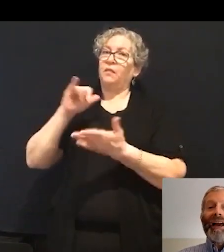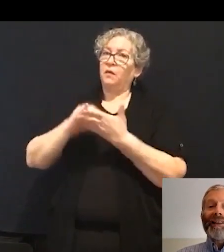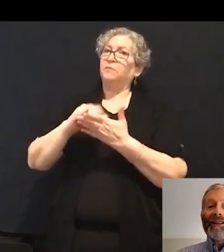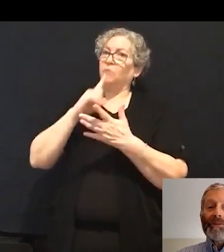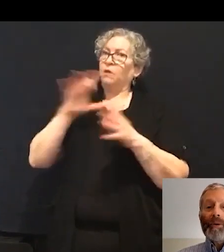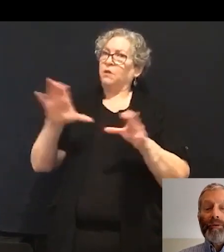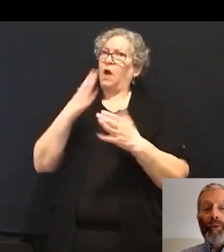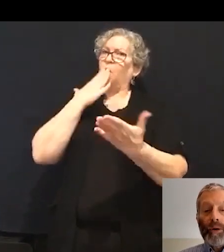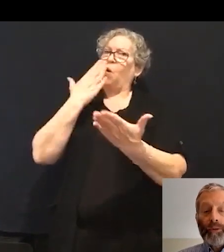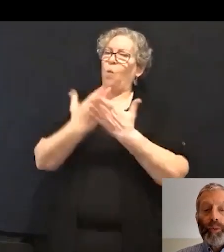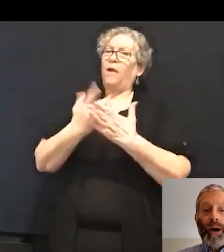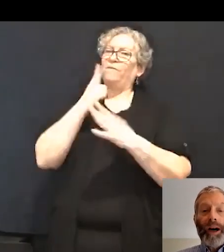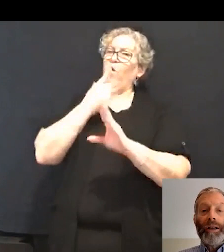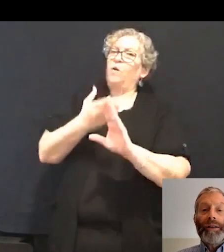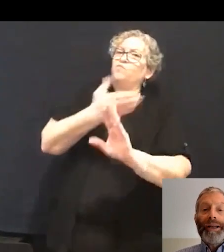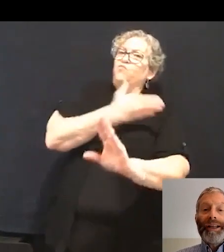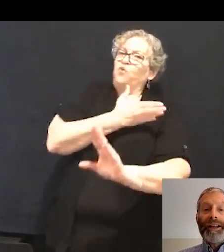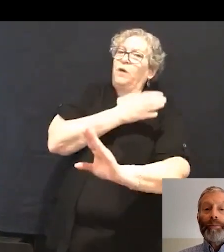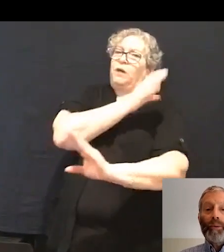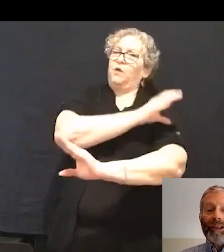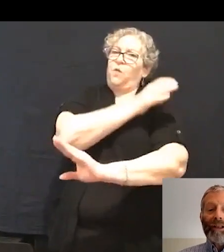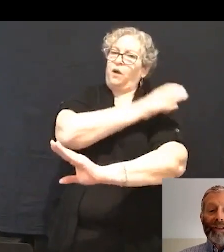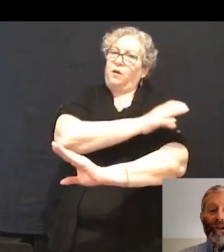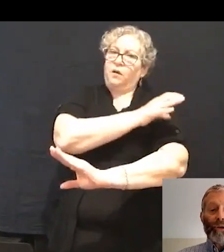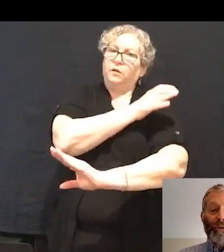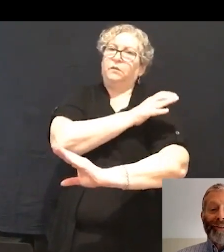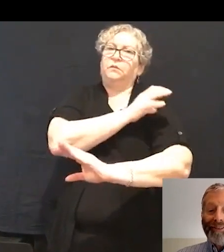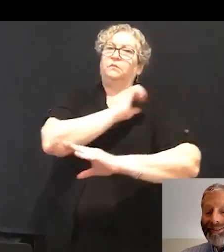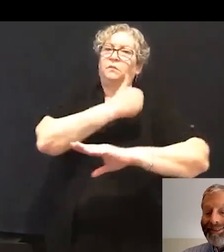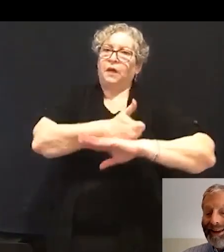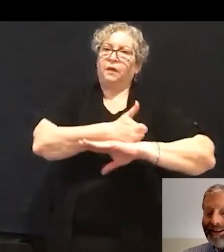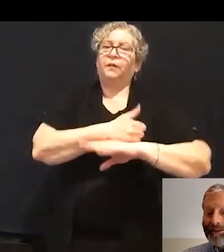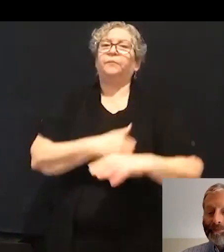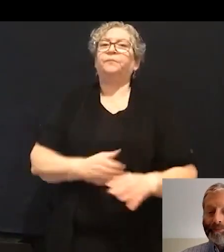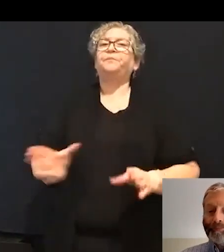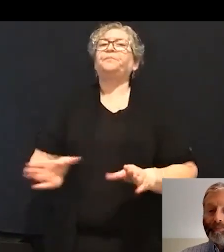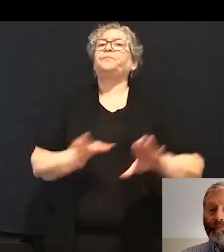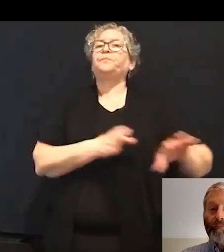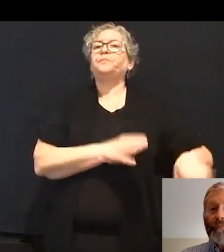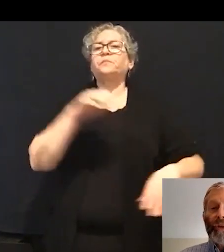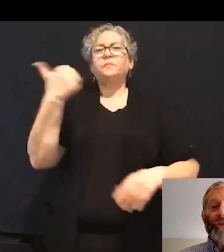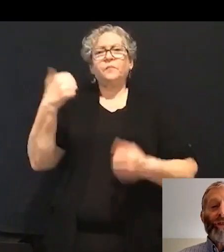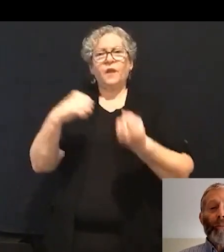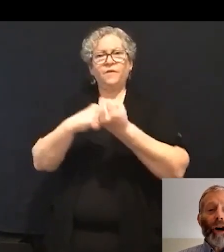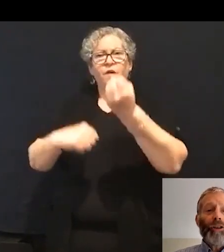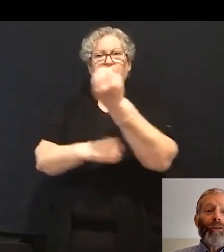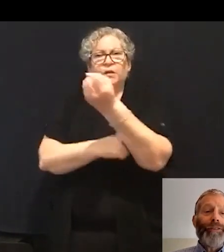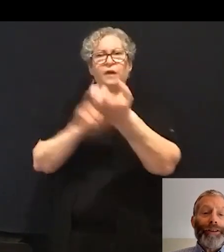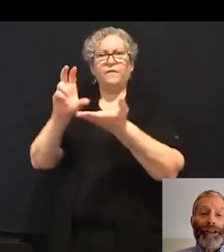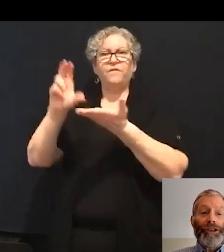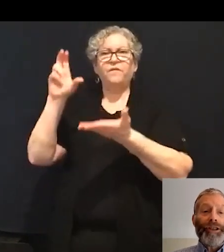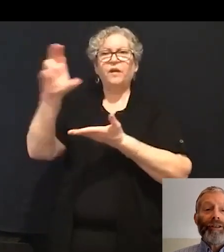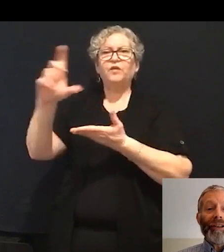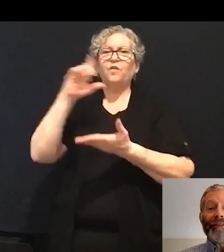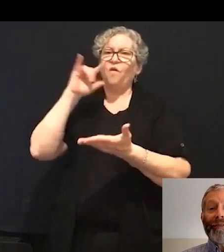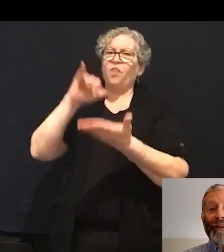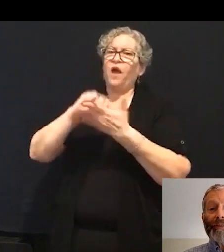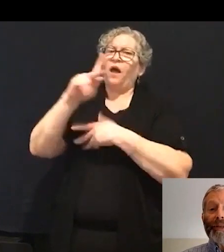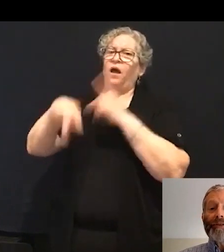And it's performed well in a preclinical setting. Some other foundation investments